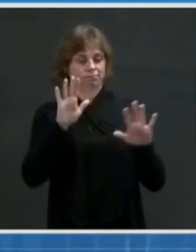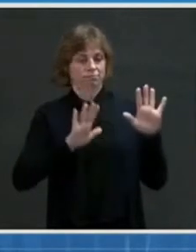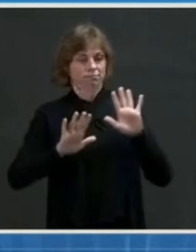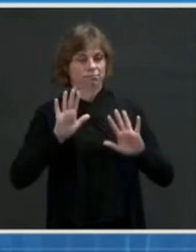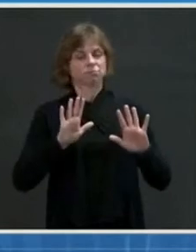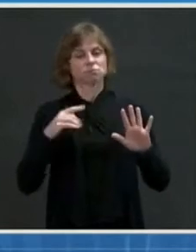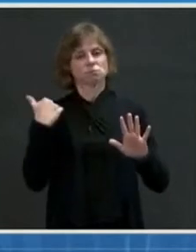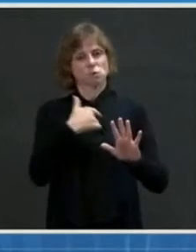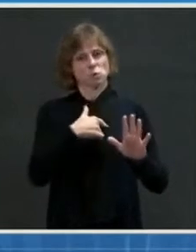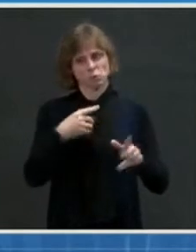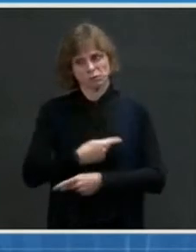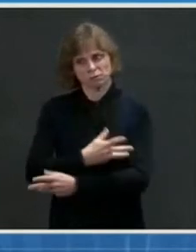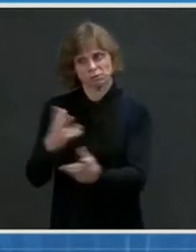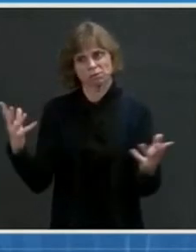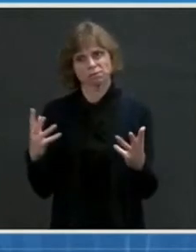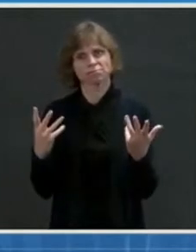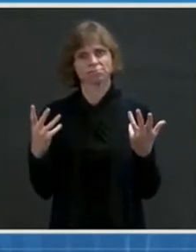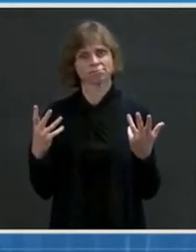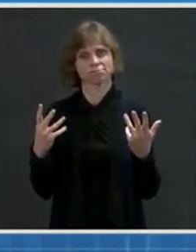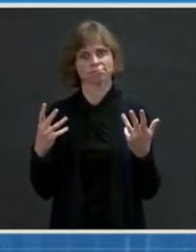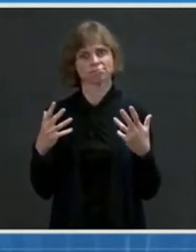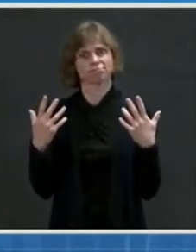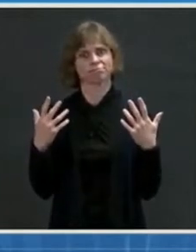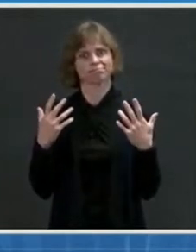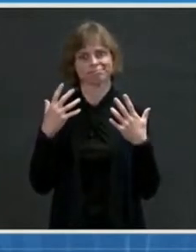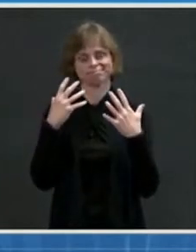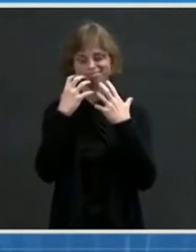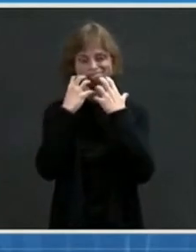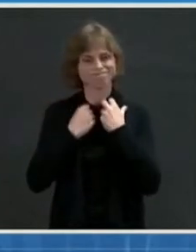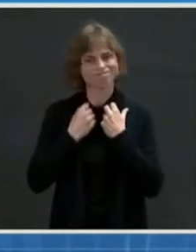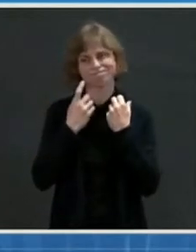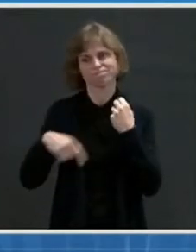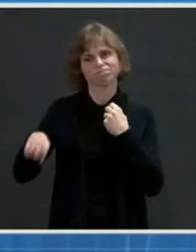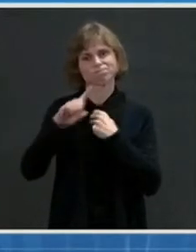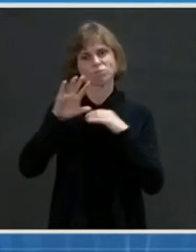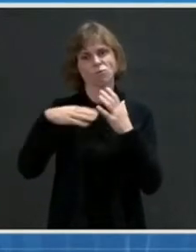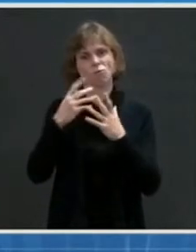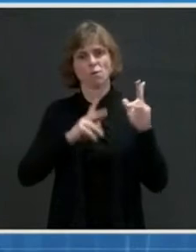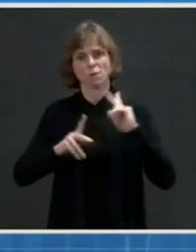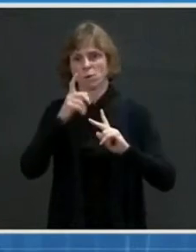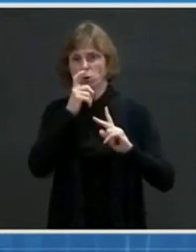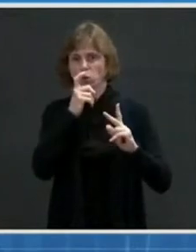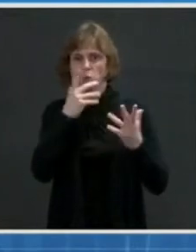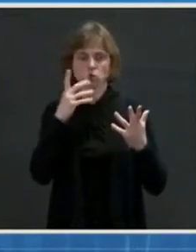OUR HEARTS GO OUT TO ALL OF